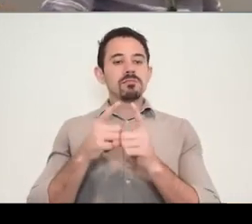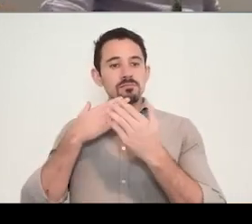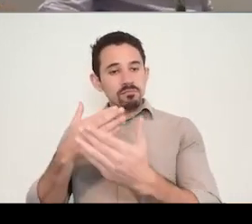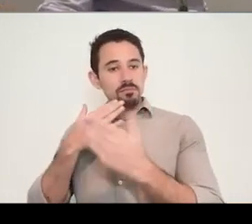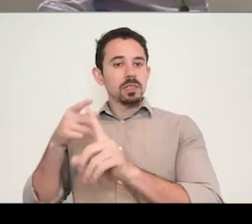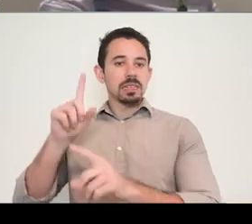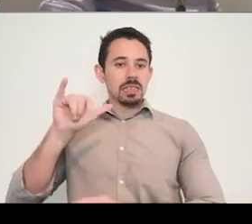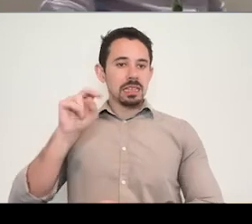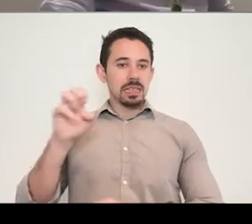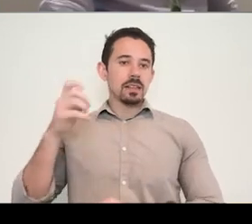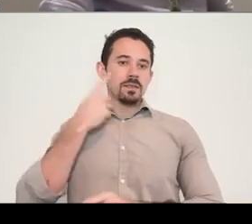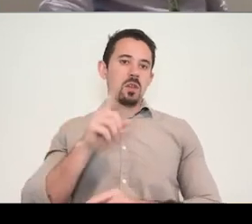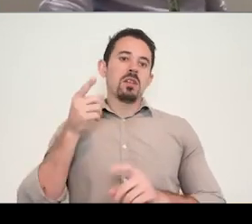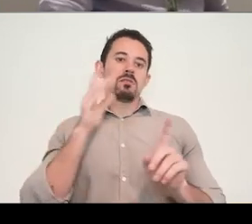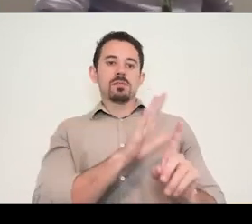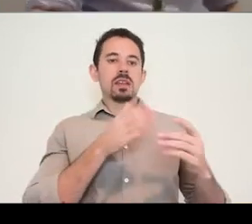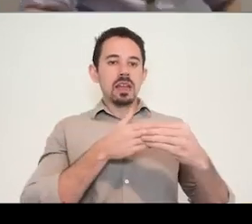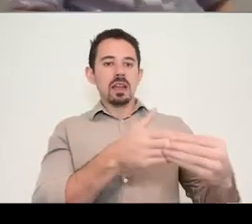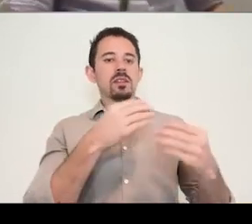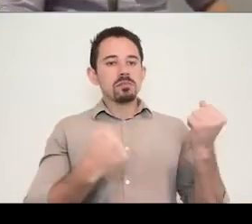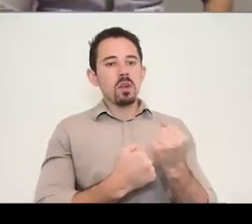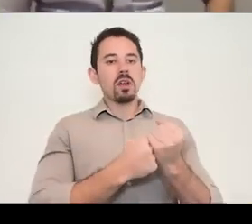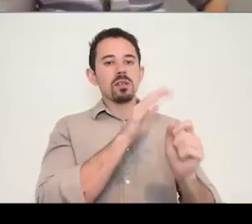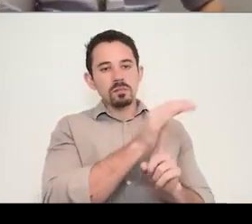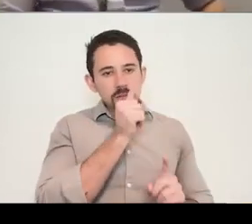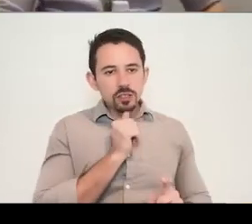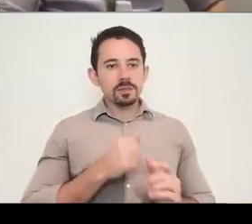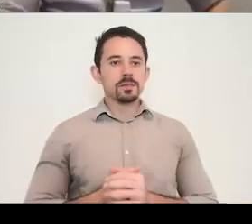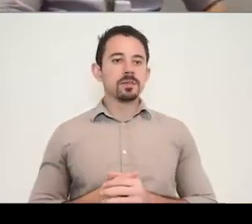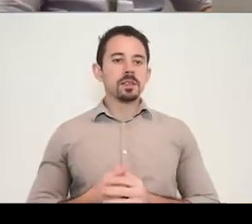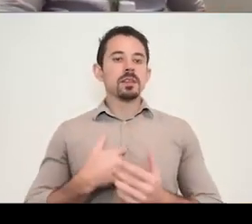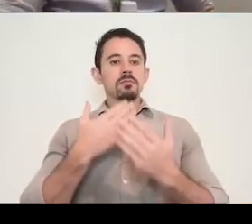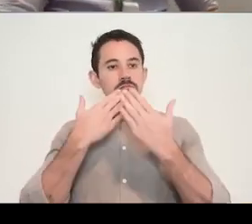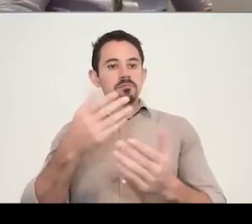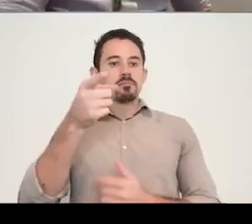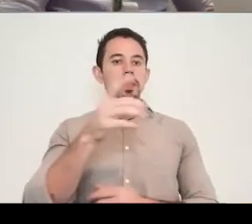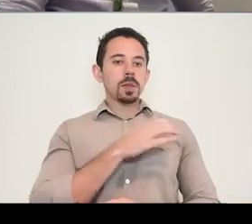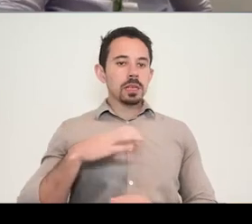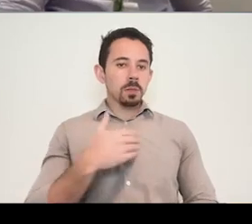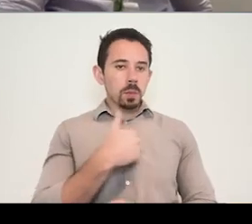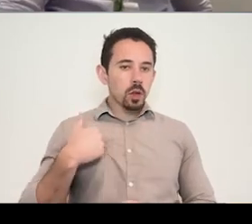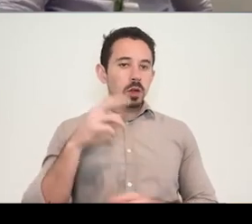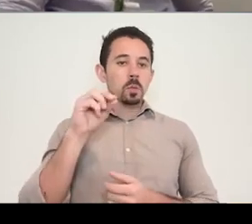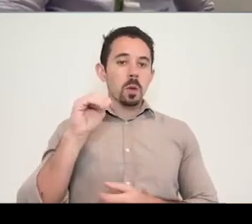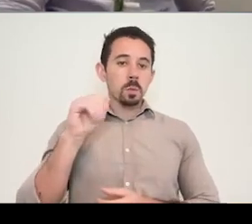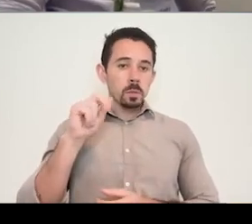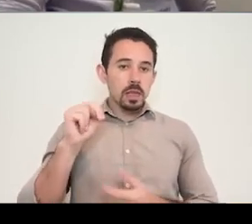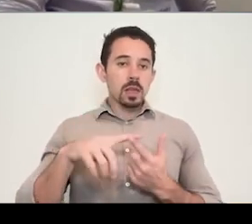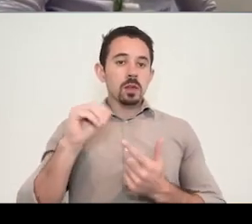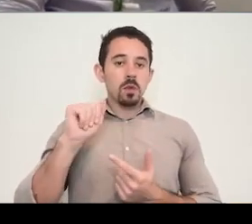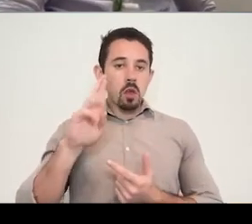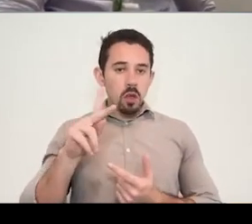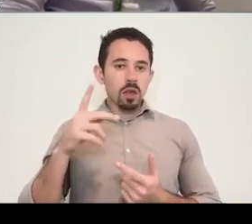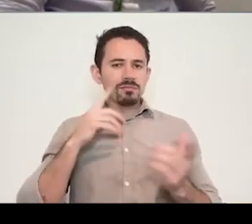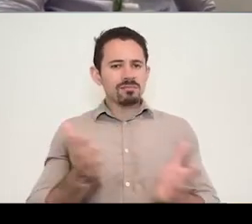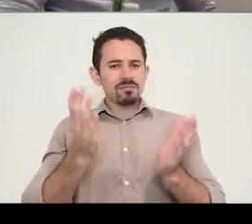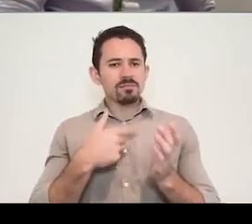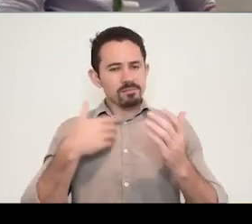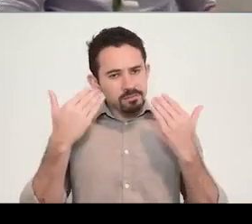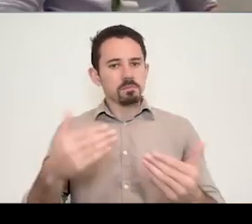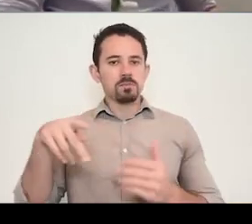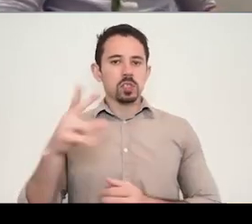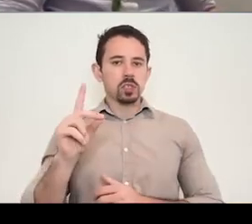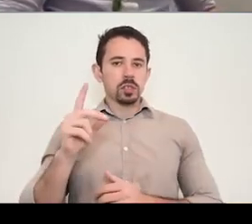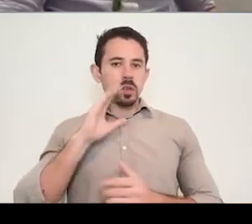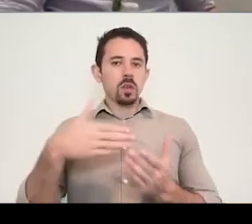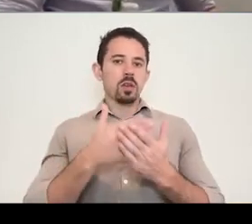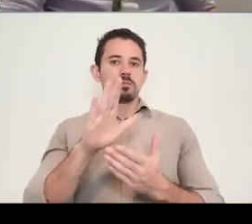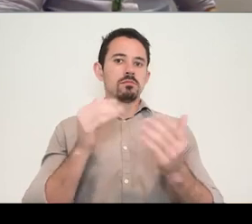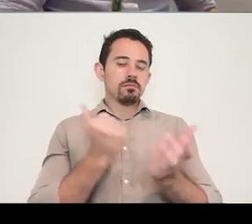for encouraging me to do a Ph.D., and for all your helpful feedback over the years.